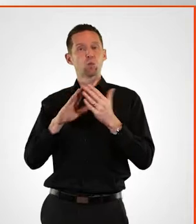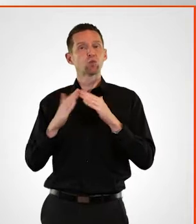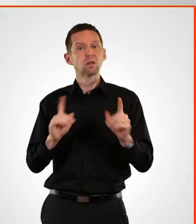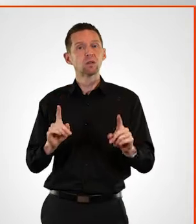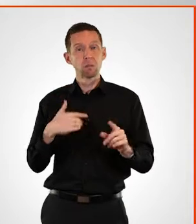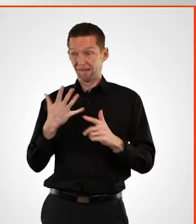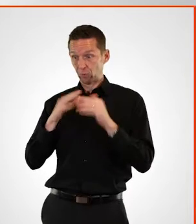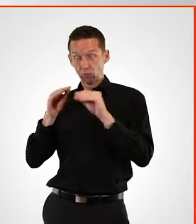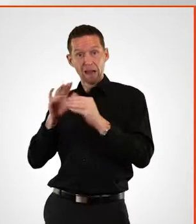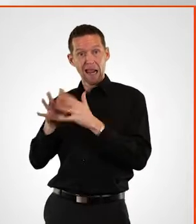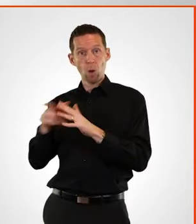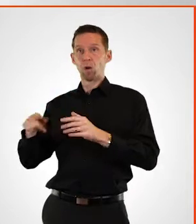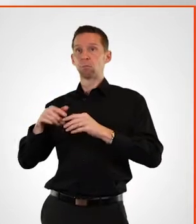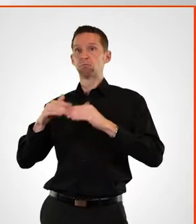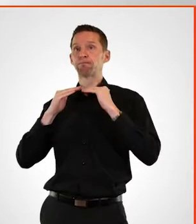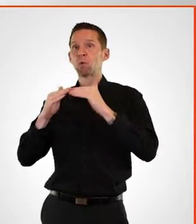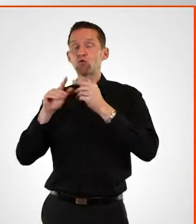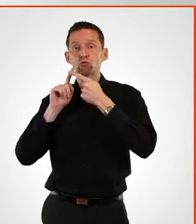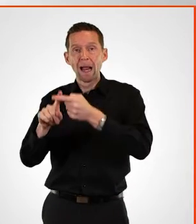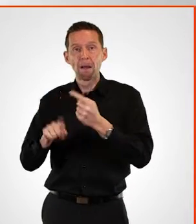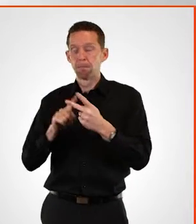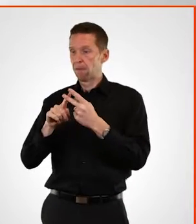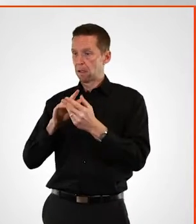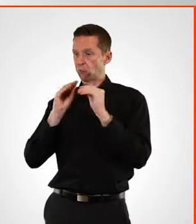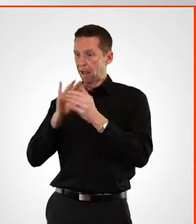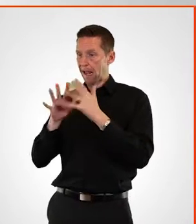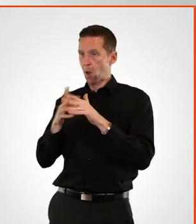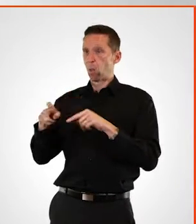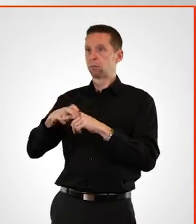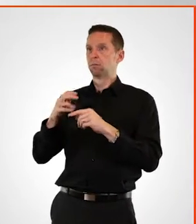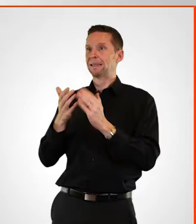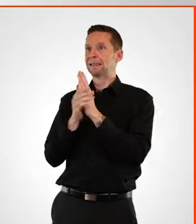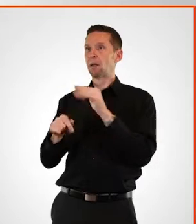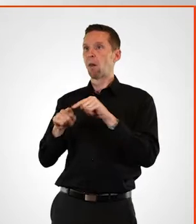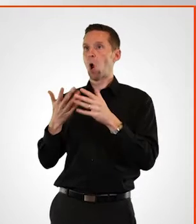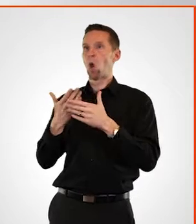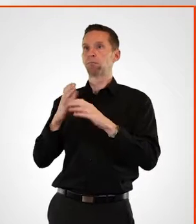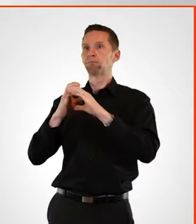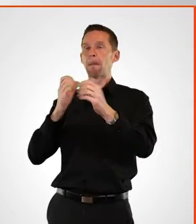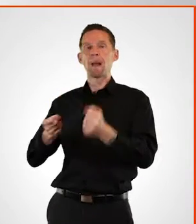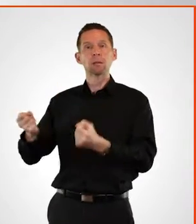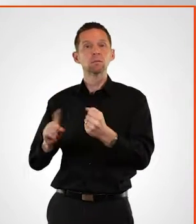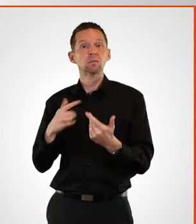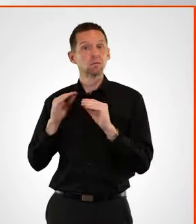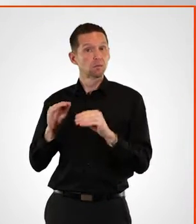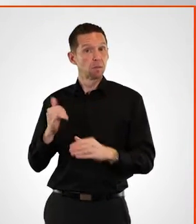Maybe we need to teach those skills, how to take the tram, how to take the bus. Use these skills while we're in school